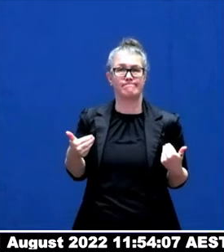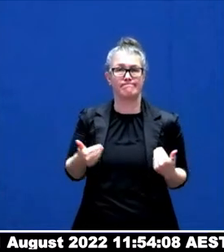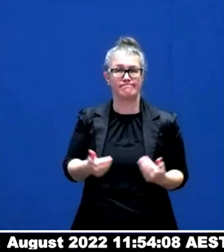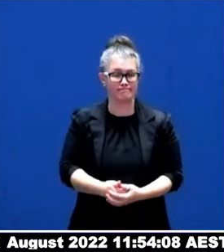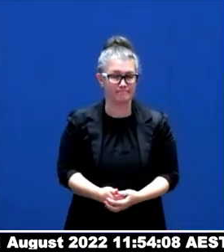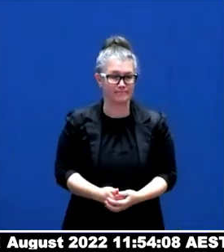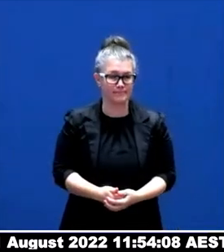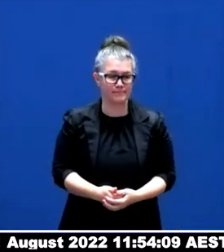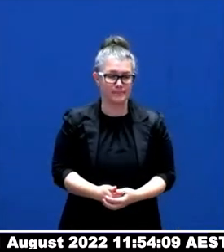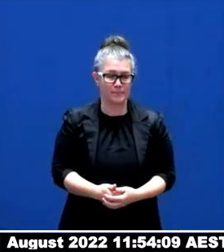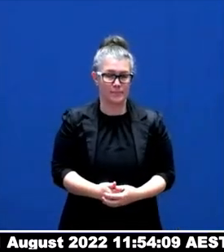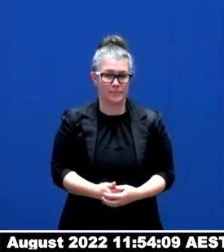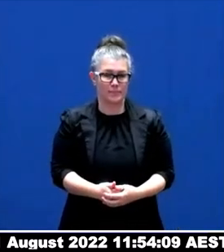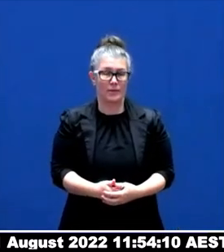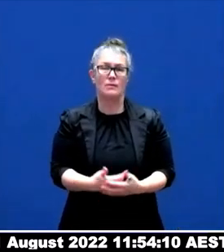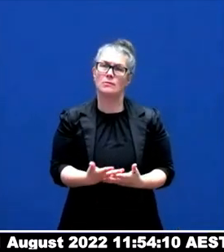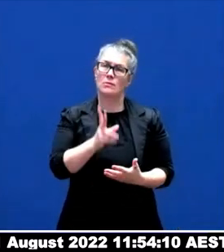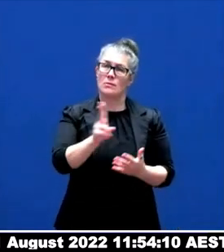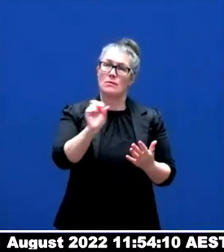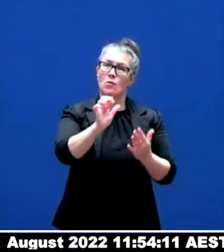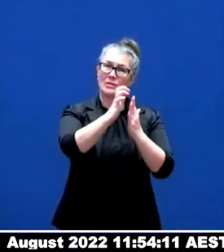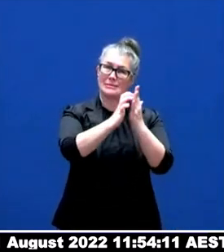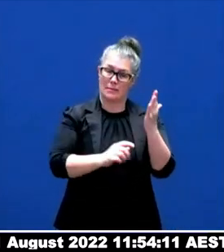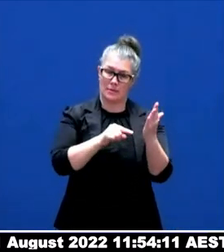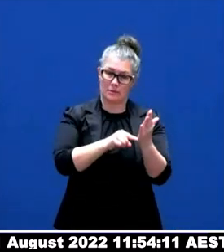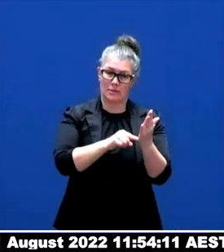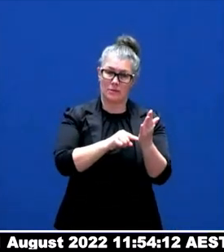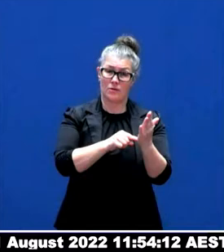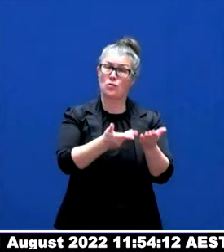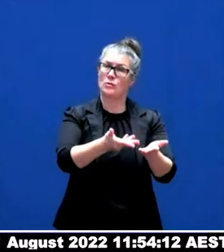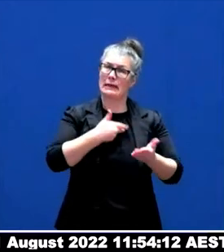Now, again, looking at your Statement, you provide some context before you answer some